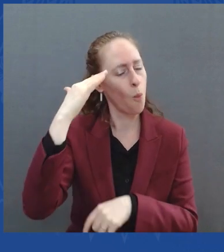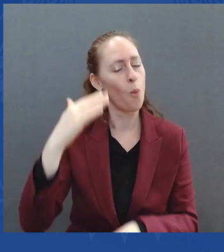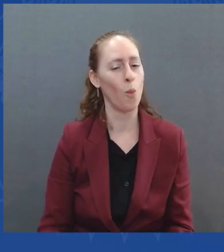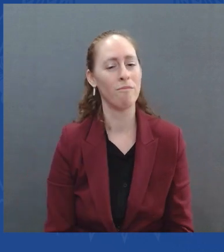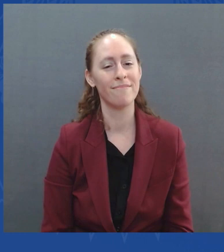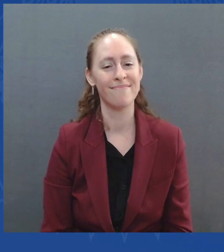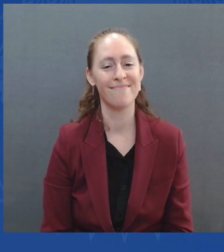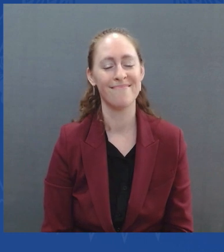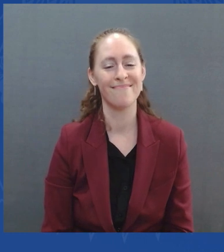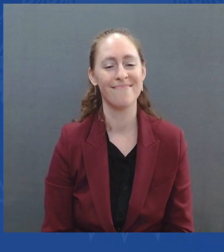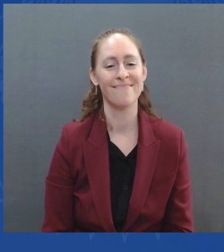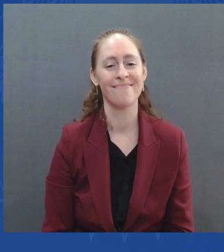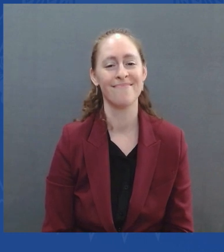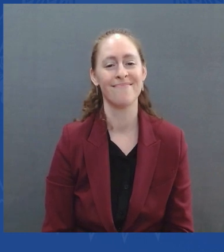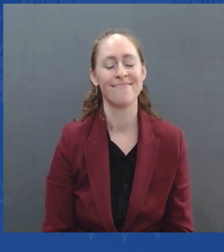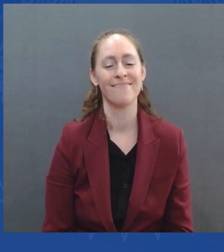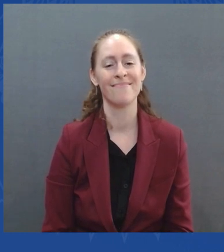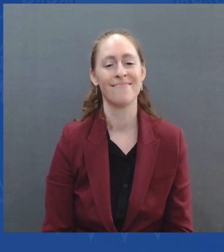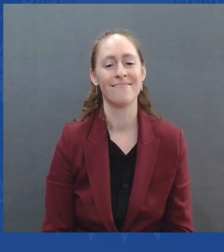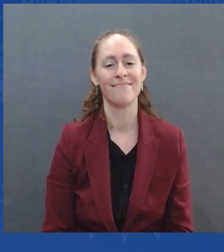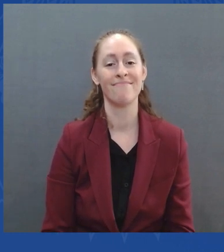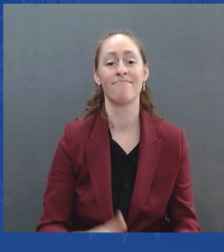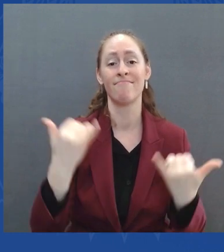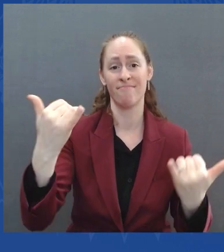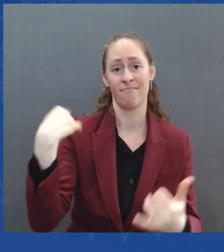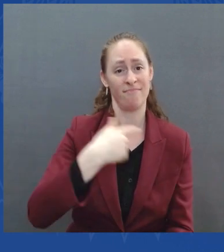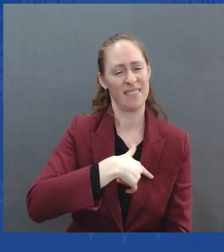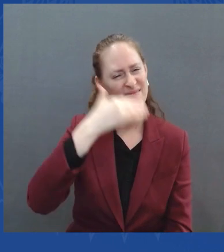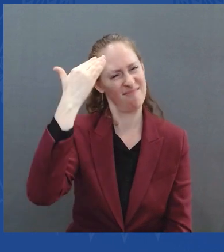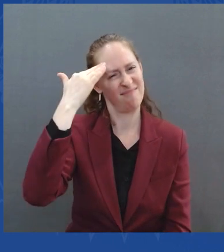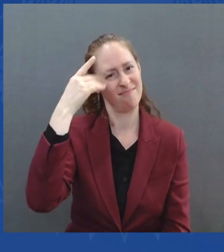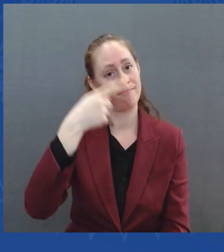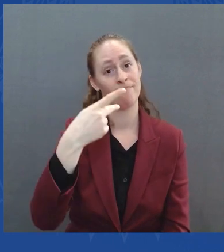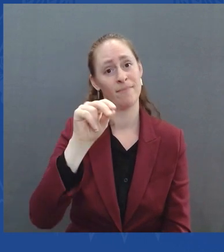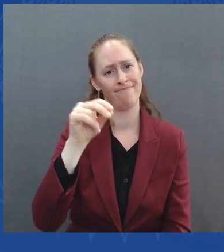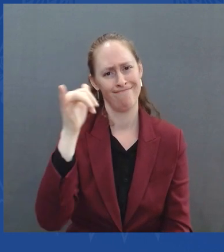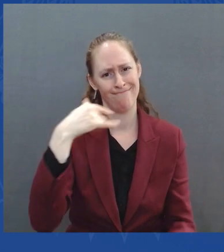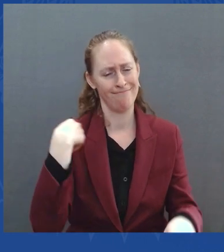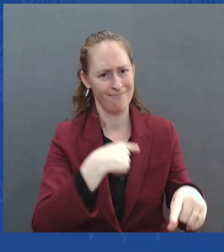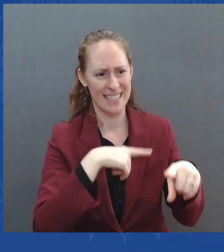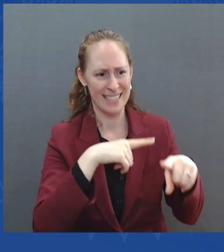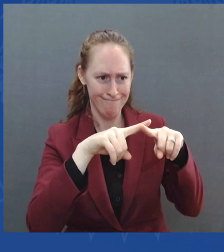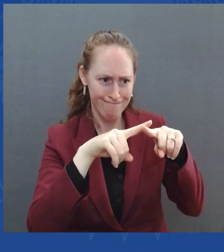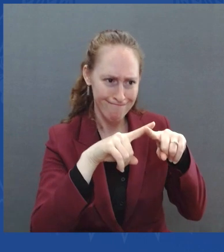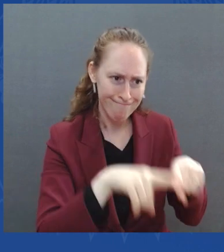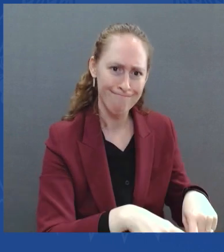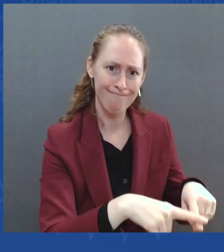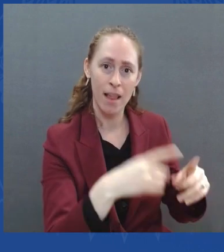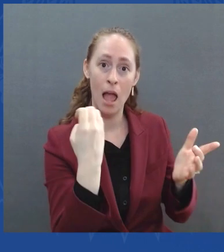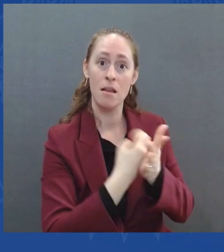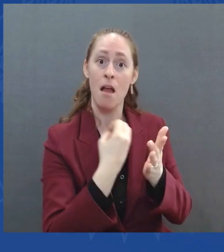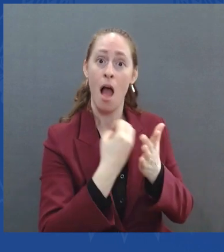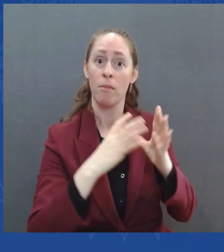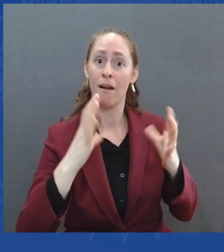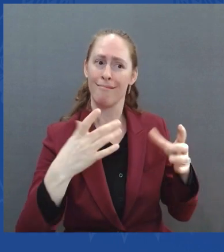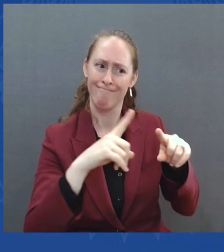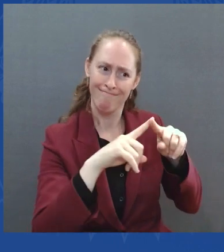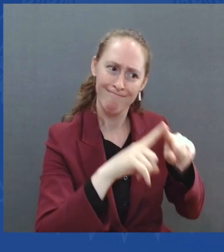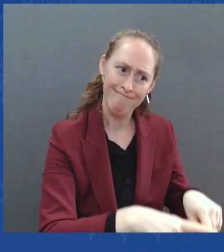that the Postal Service is fundamental to our economy, to our democracy, to our health, and the very sense of who we are as a nation.